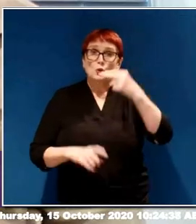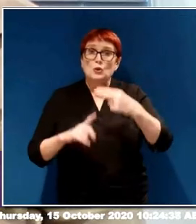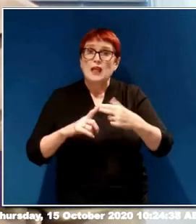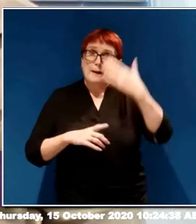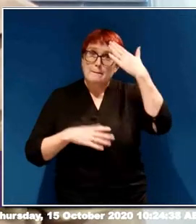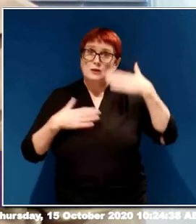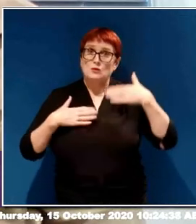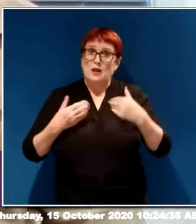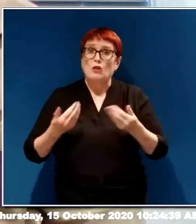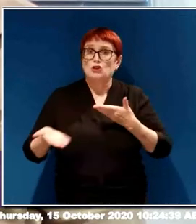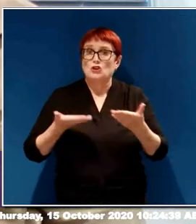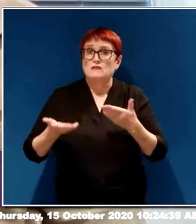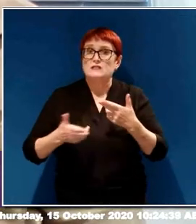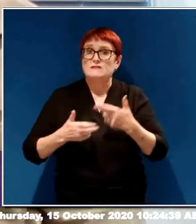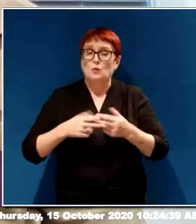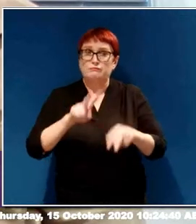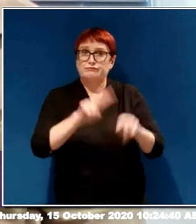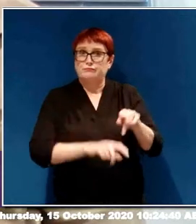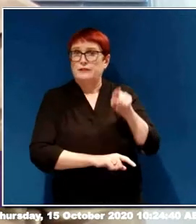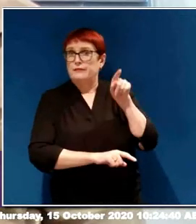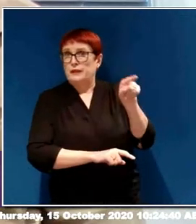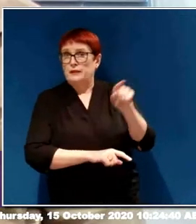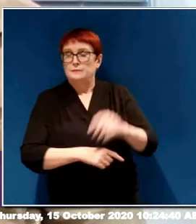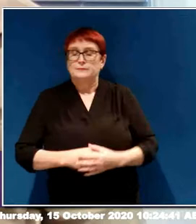Tell the Commissioners about that assessment?